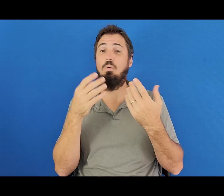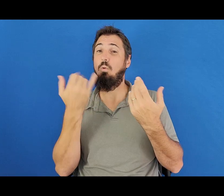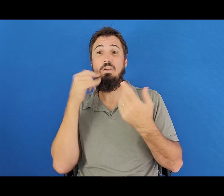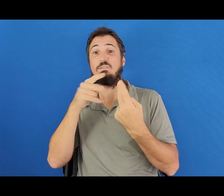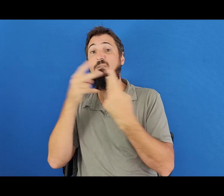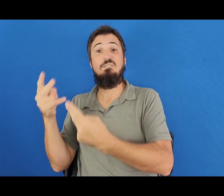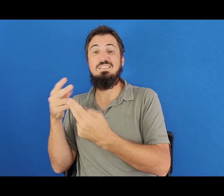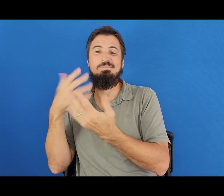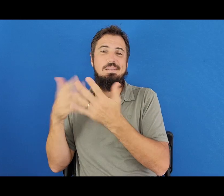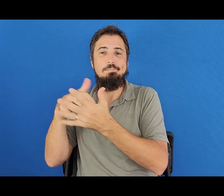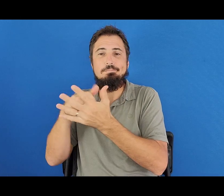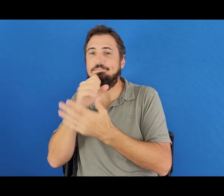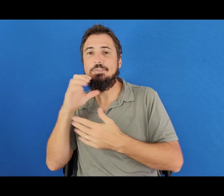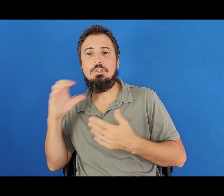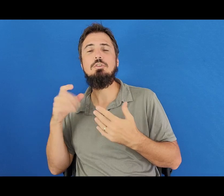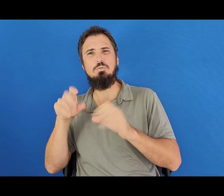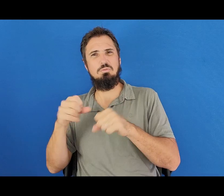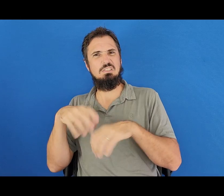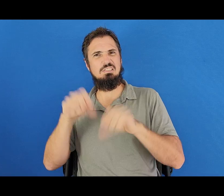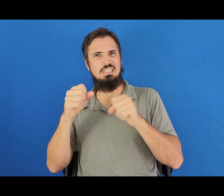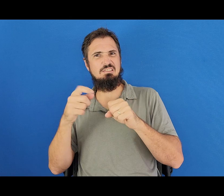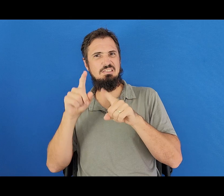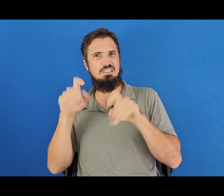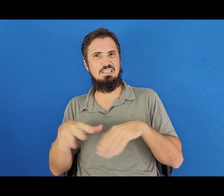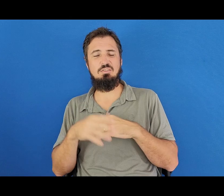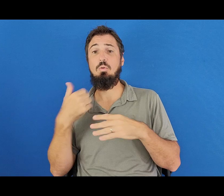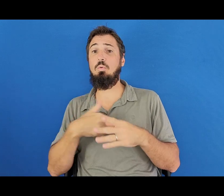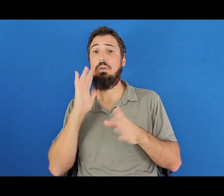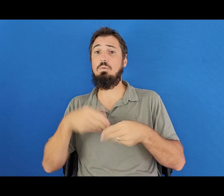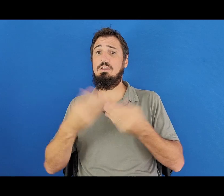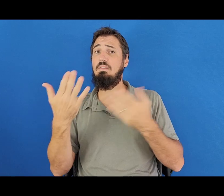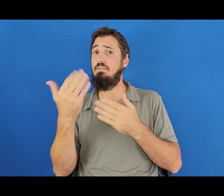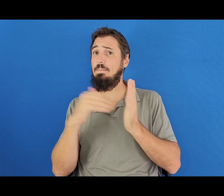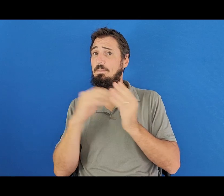We’re giving out 15,000 more free test kits around the island next week!